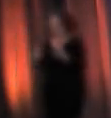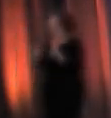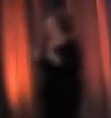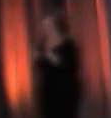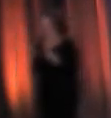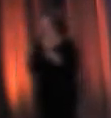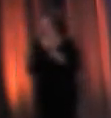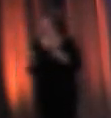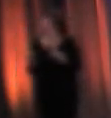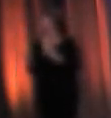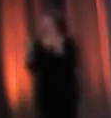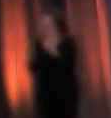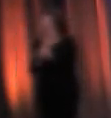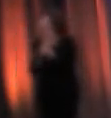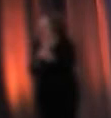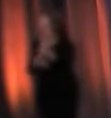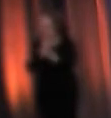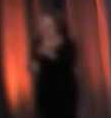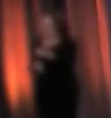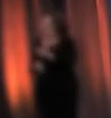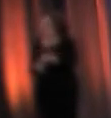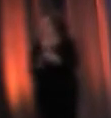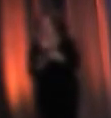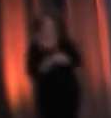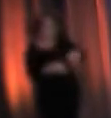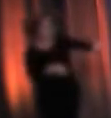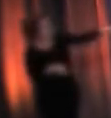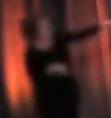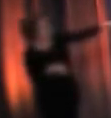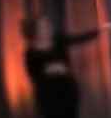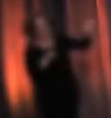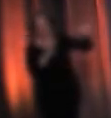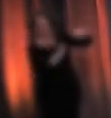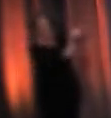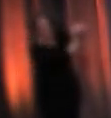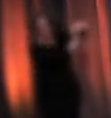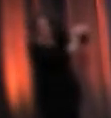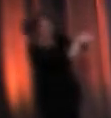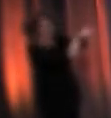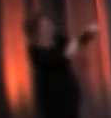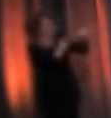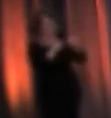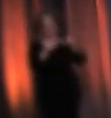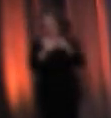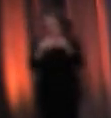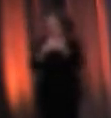triggering a sound recording description of one of the videos playing on their own device and on the right-hand